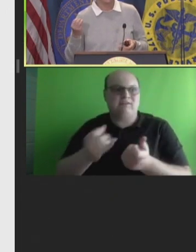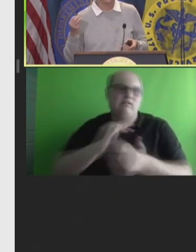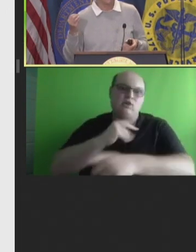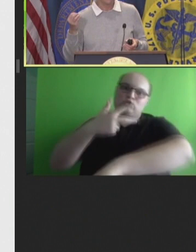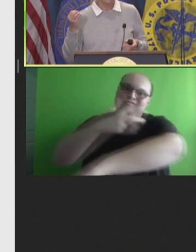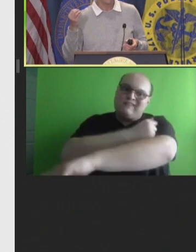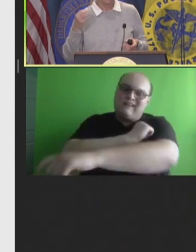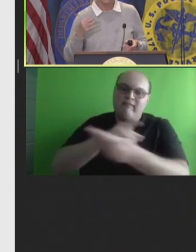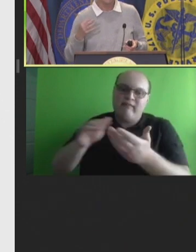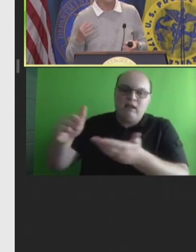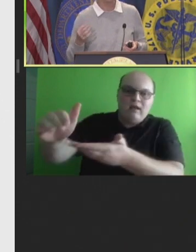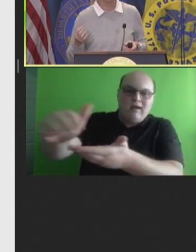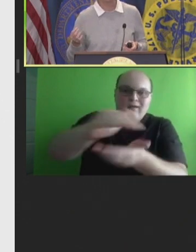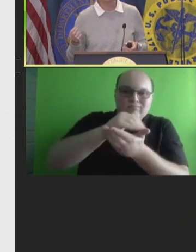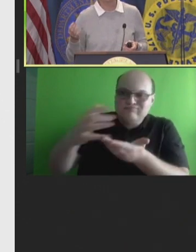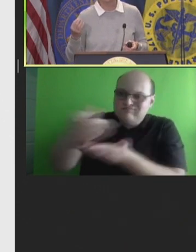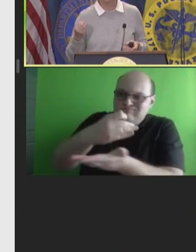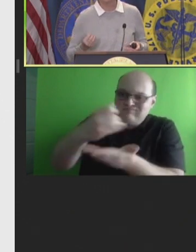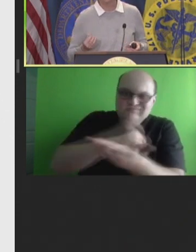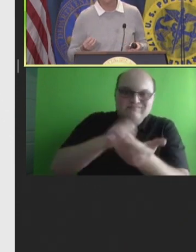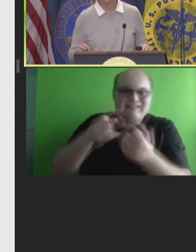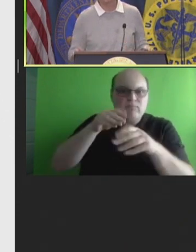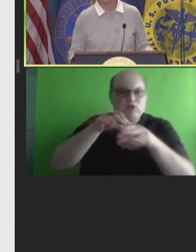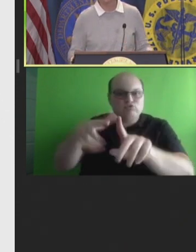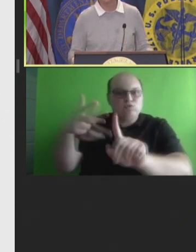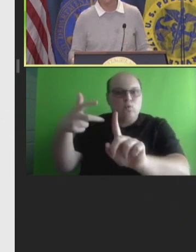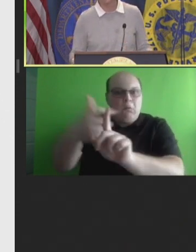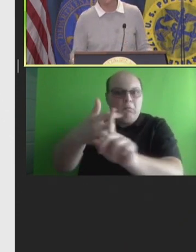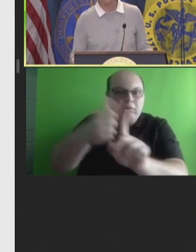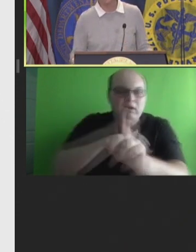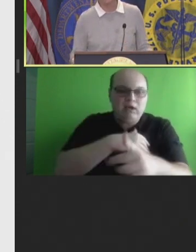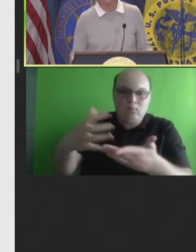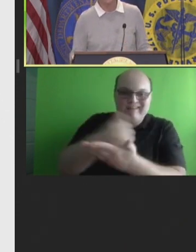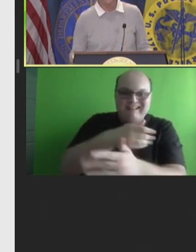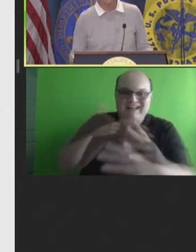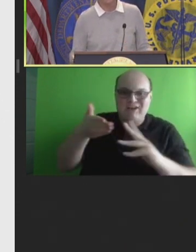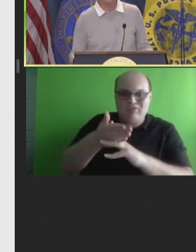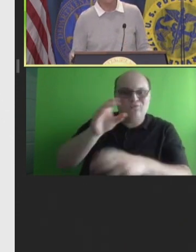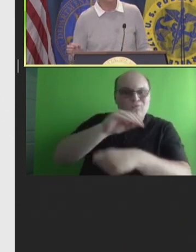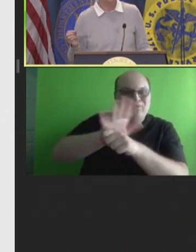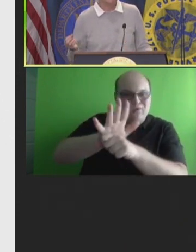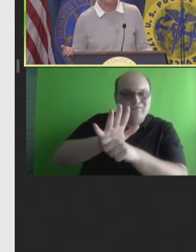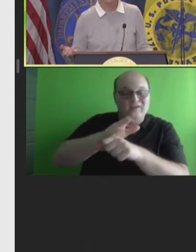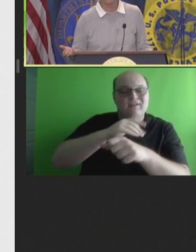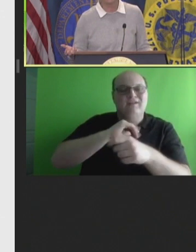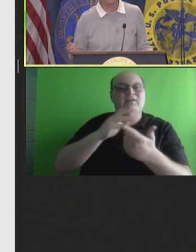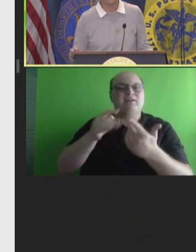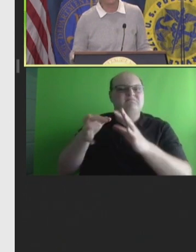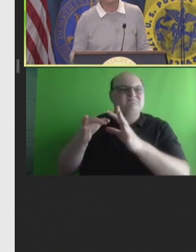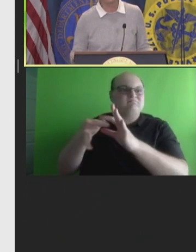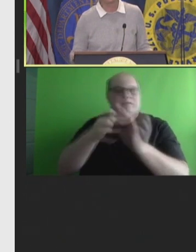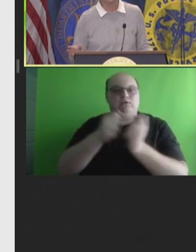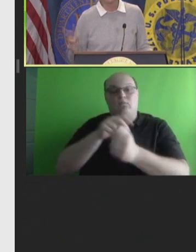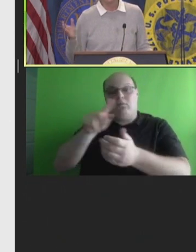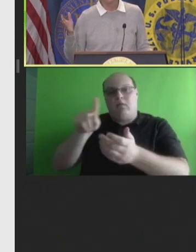doses administered that we've collected through COVID, the connections with pharmacies. You know,